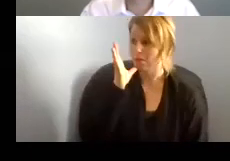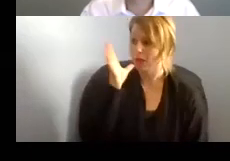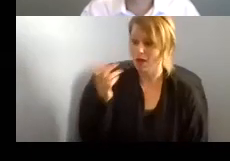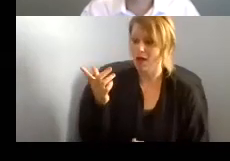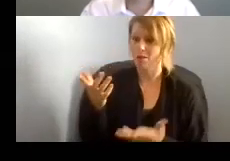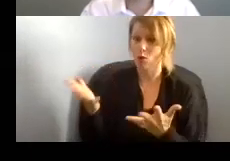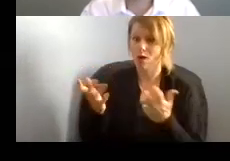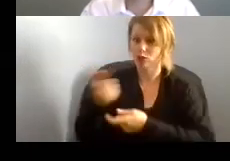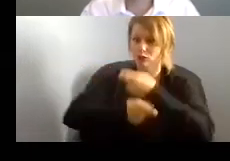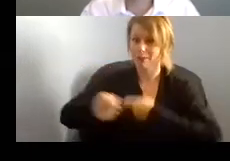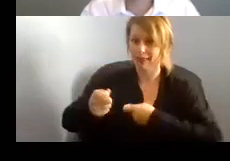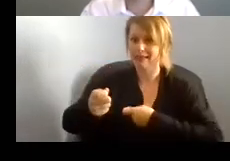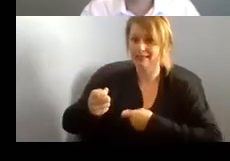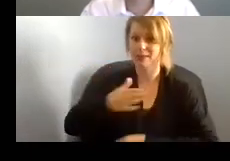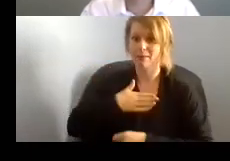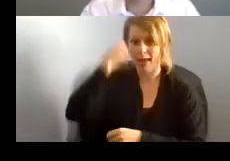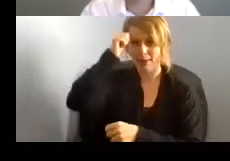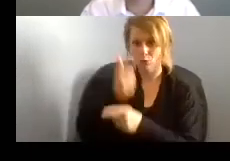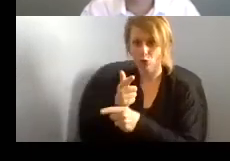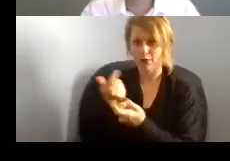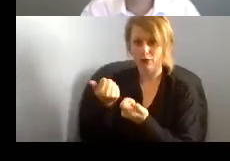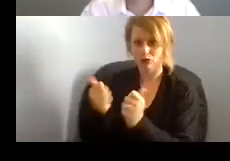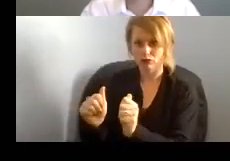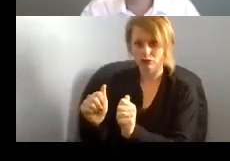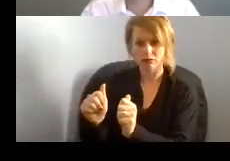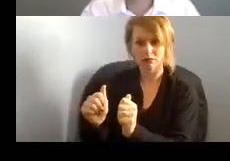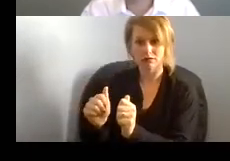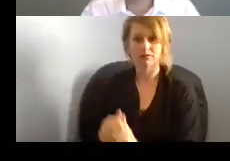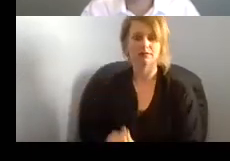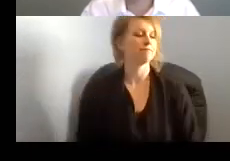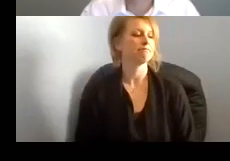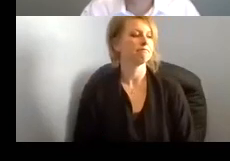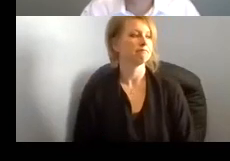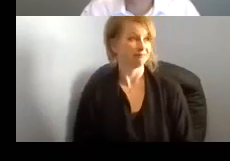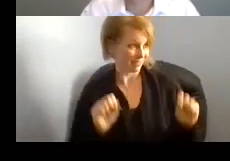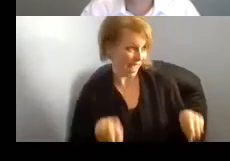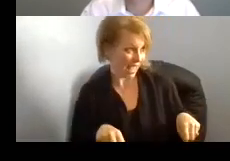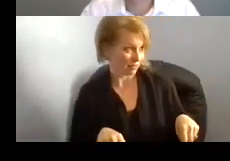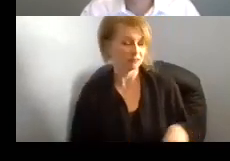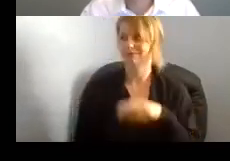And I asked him, can you do that? He said, of course you can’t do that. But that’s what I think my mother is doing.